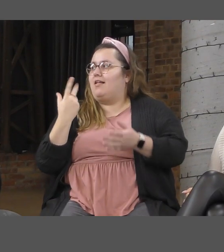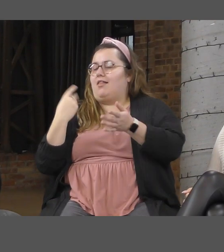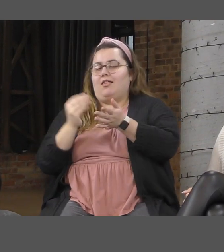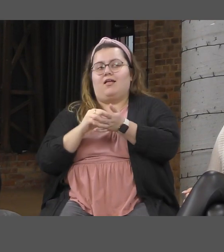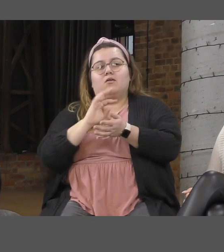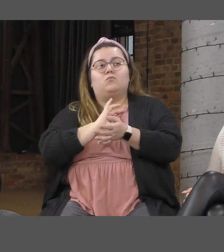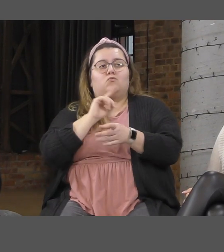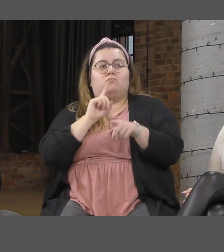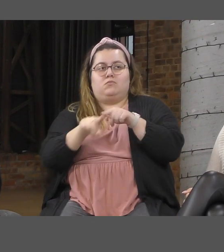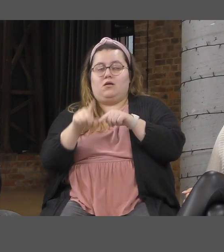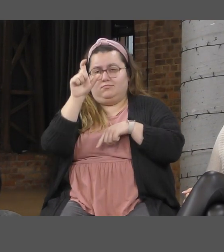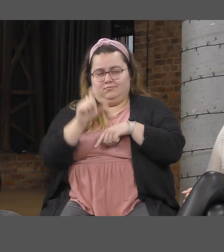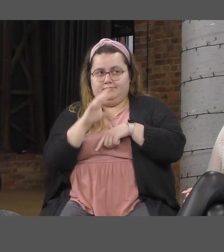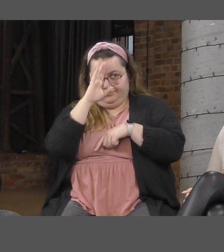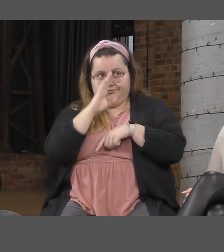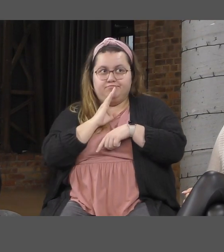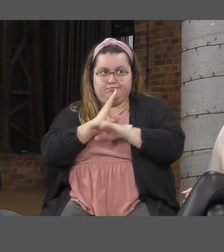[Agnieszka]: I want to add, my brother,